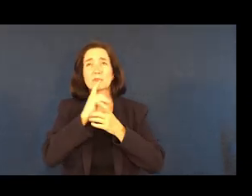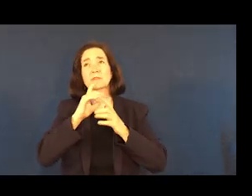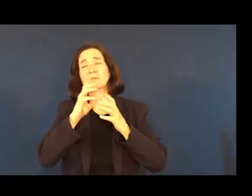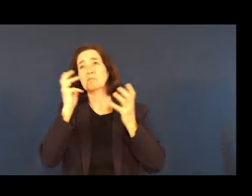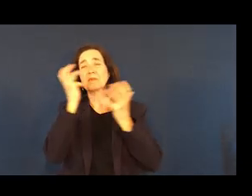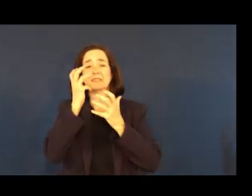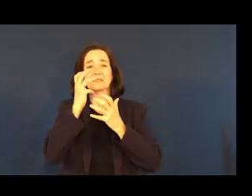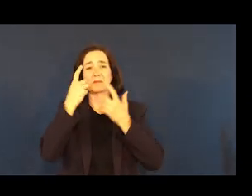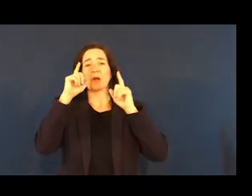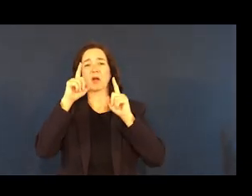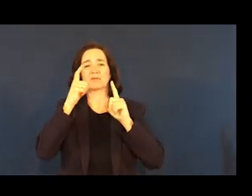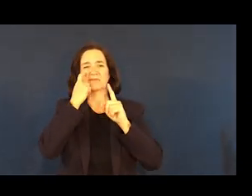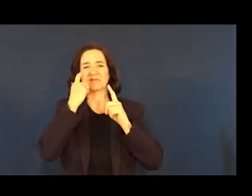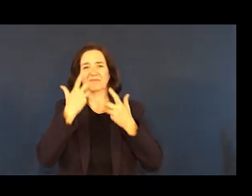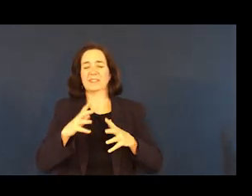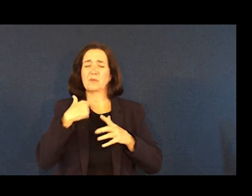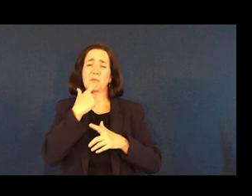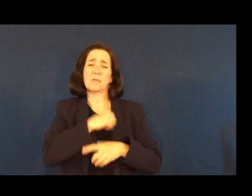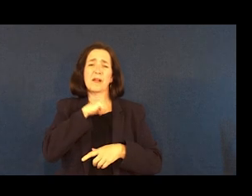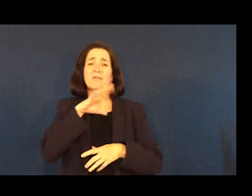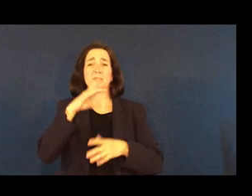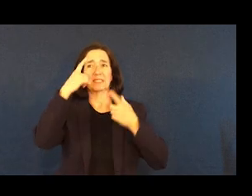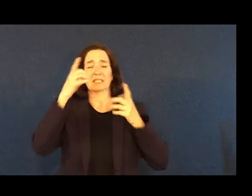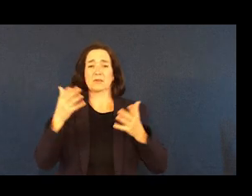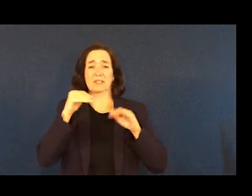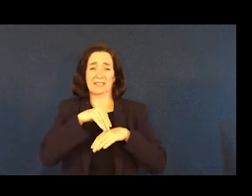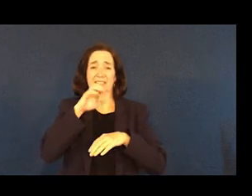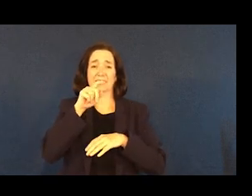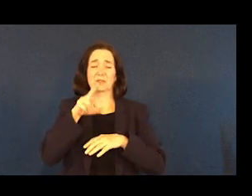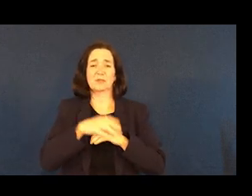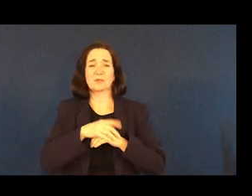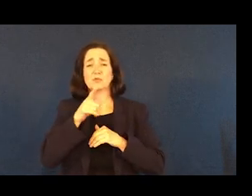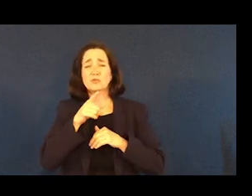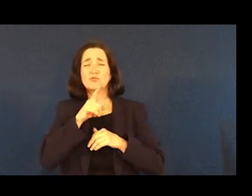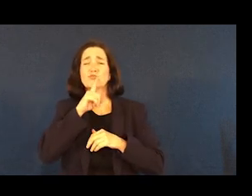We're so proud of the success you've had here at ETSU. You have truly changed us as an institution.